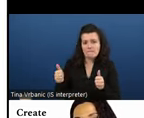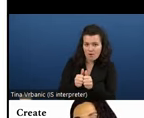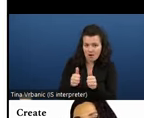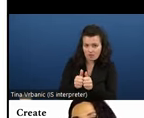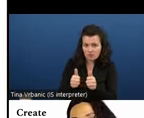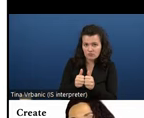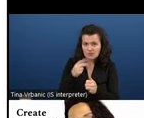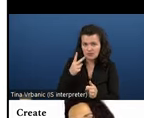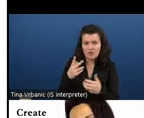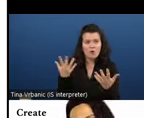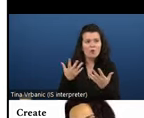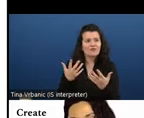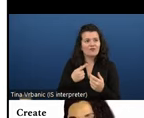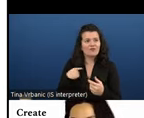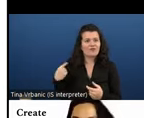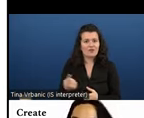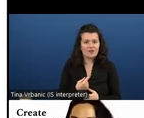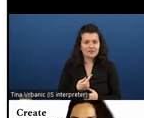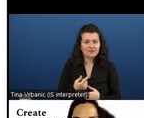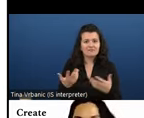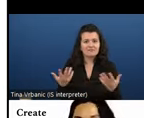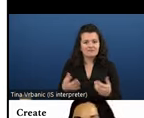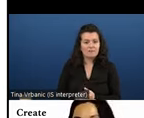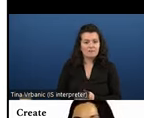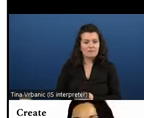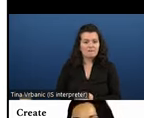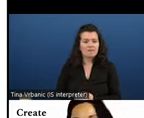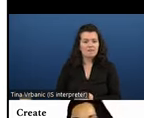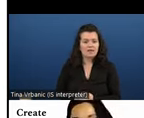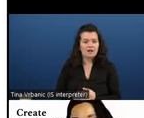15:19:19 So globally and this is a little bit of global opening up on the global friends